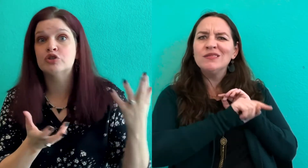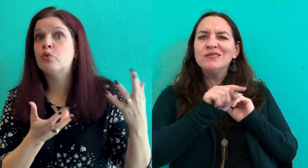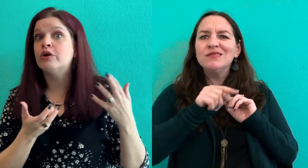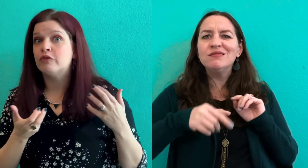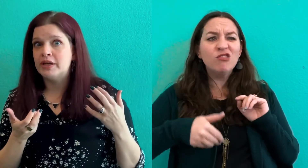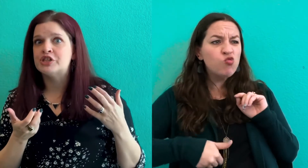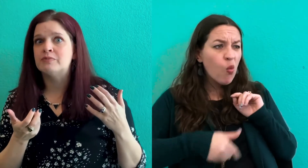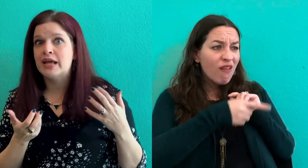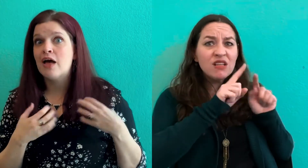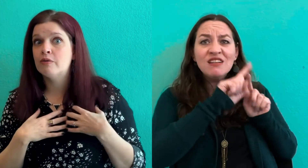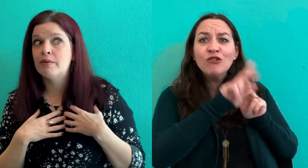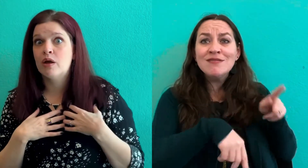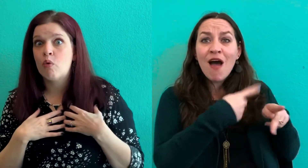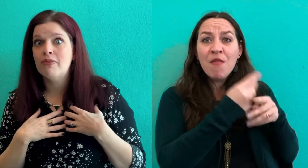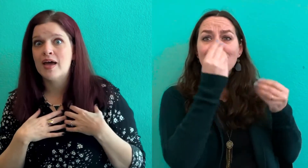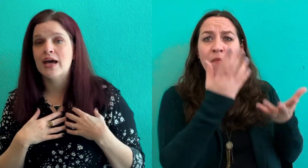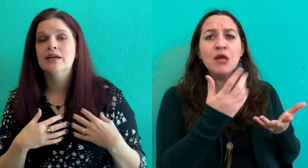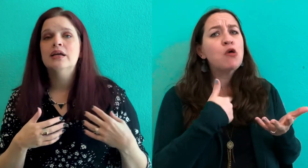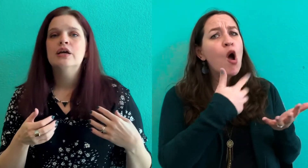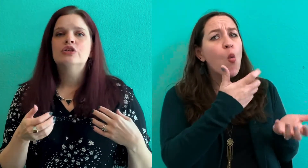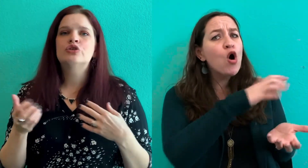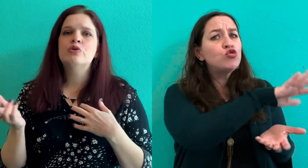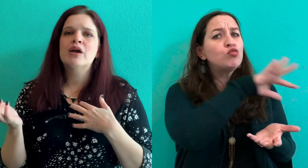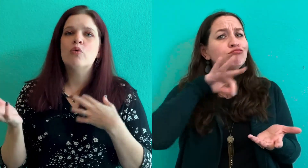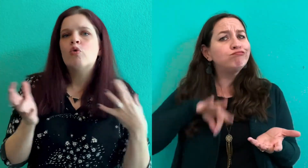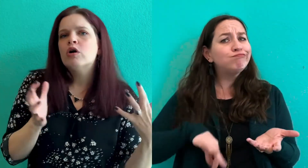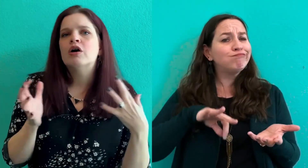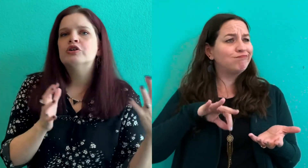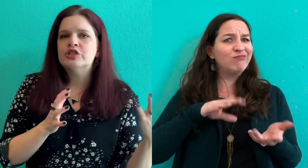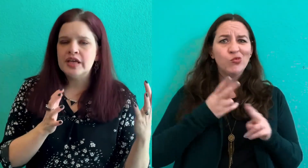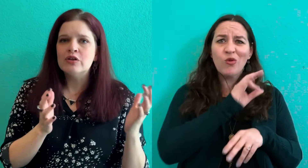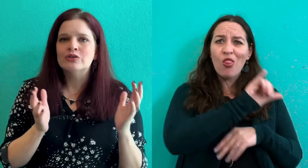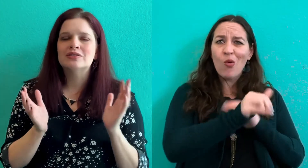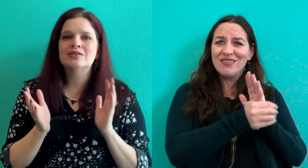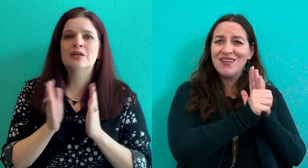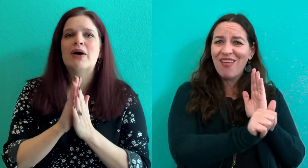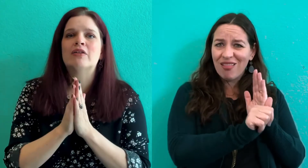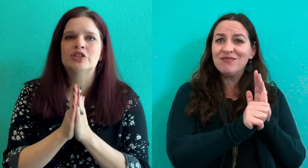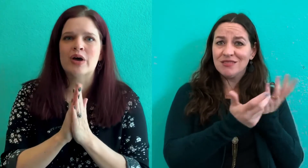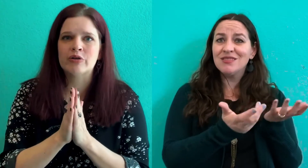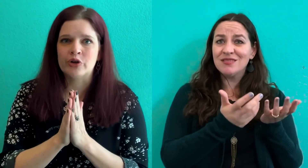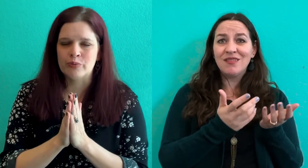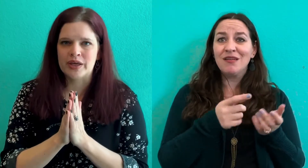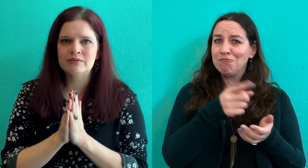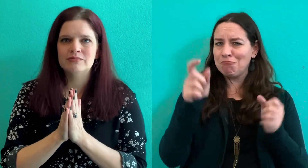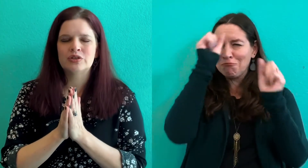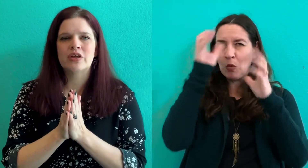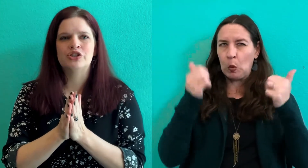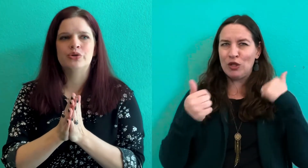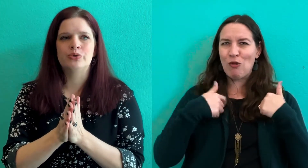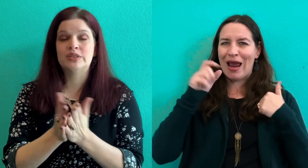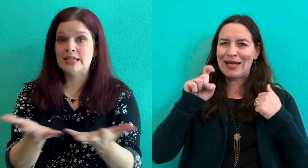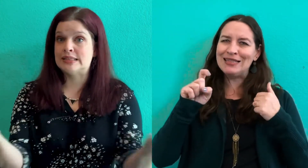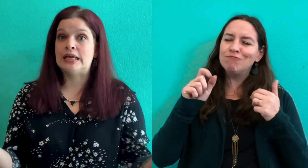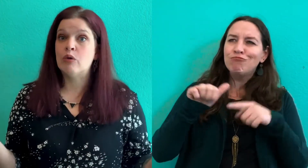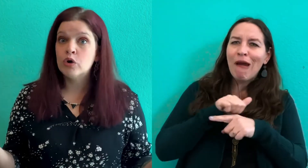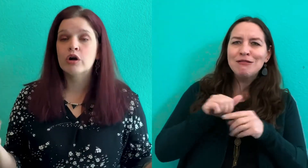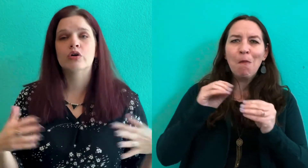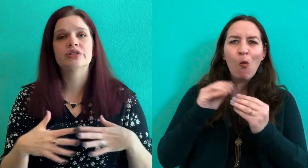There's more information to be gathered. Maybe I want that. So you might work on your skills to balance you out a little bit so that you say sitting at work or